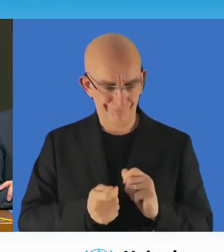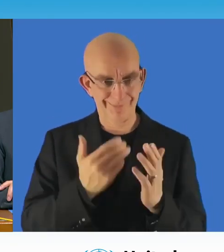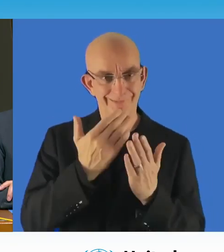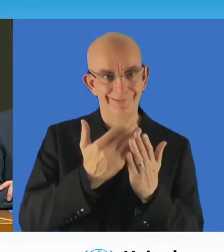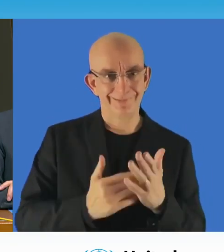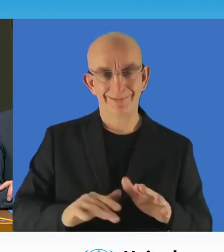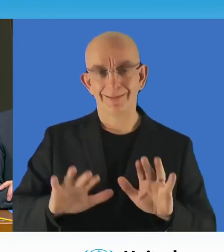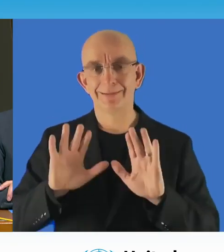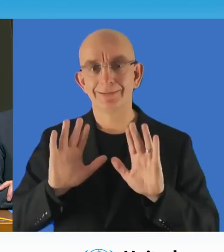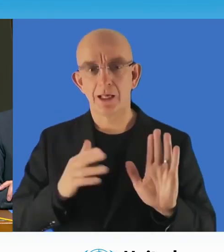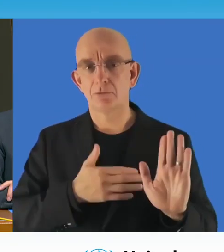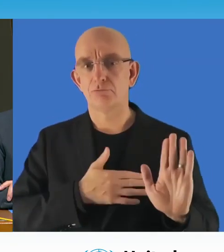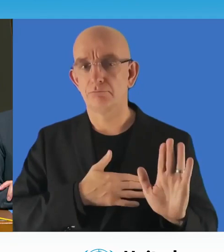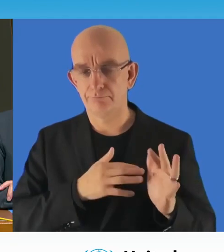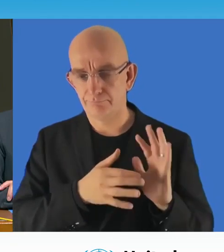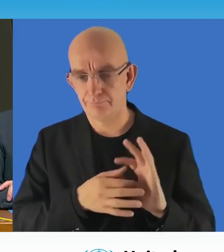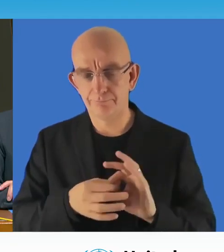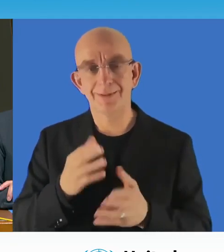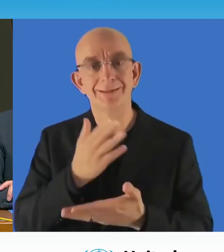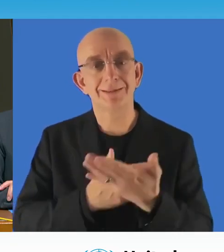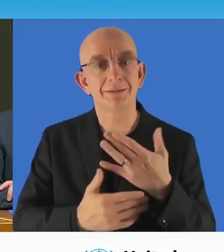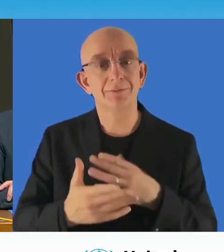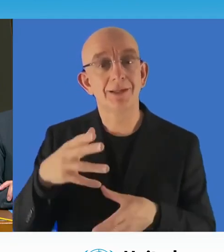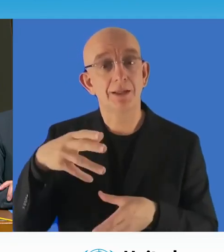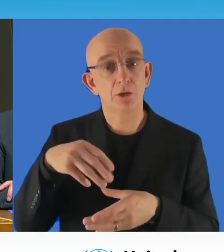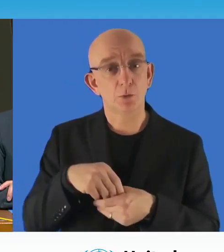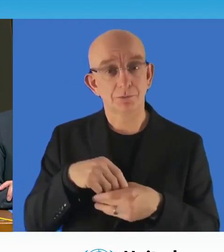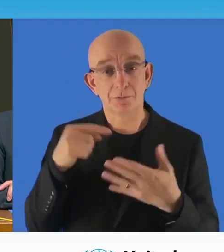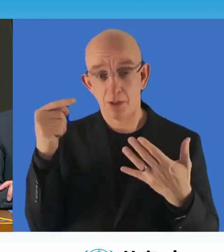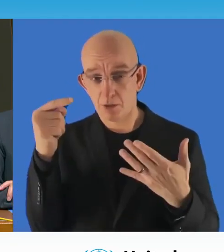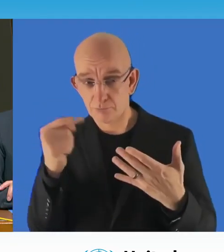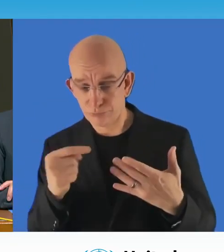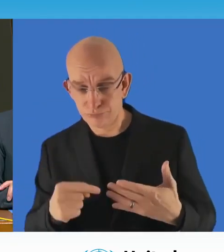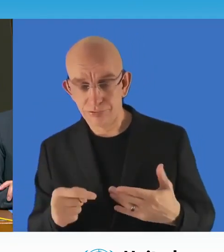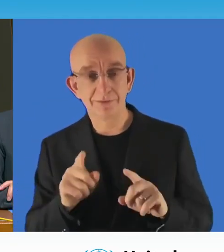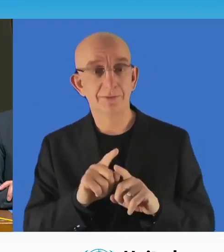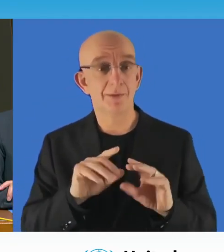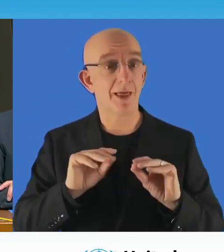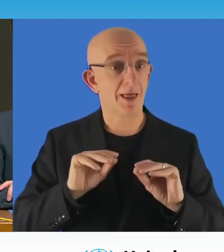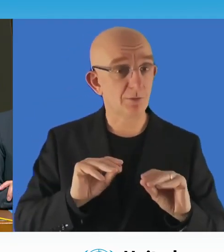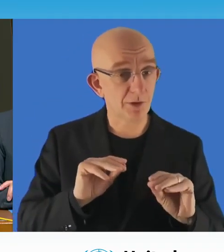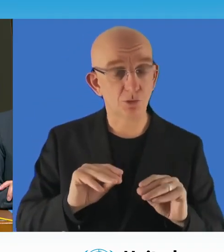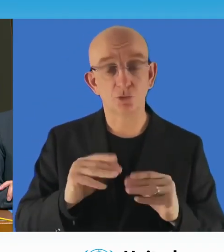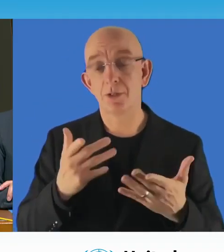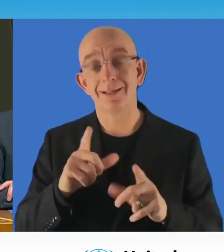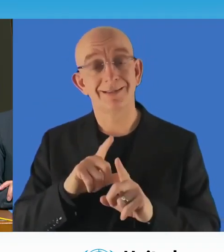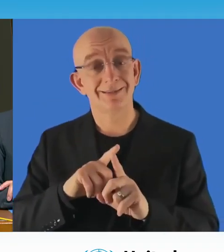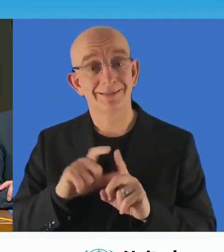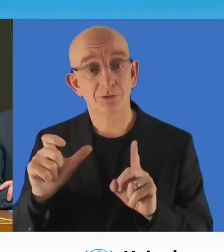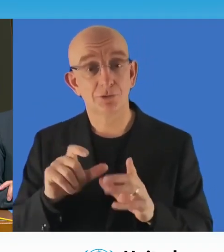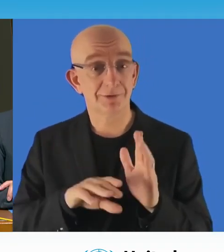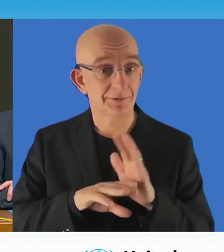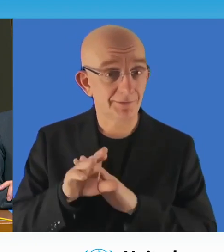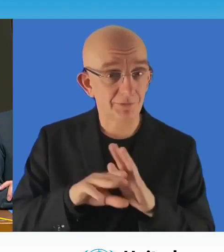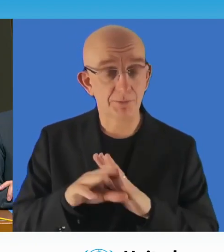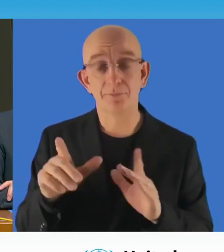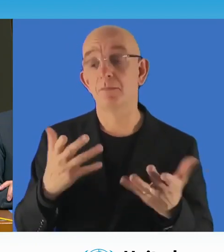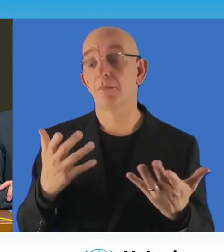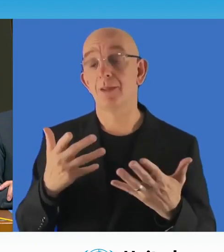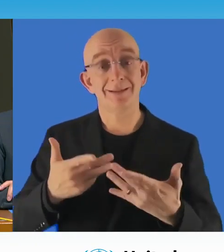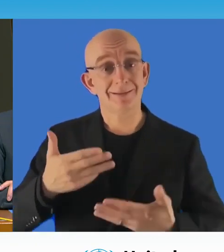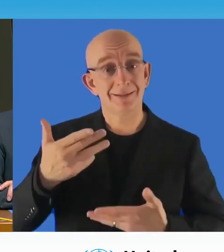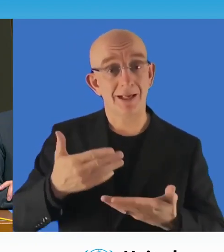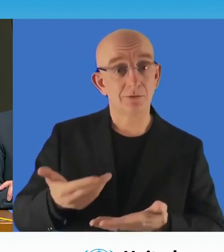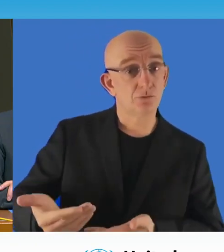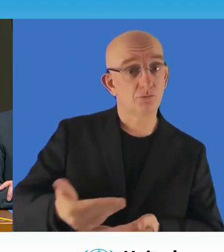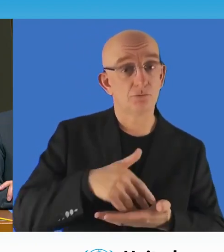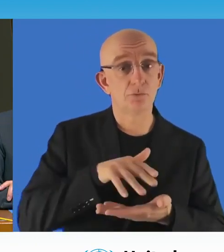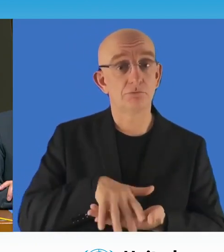such as education digital development data collection gender post disaster reconstruction